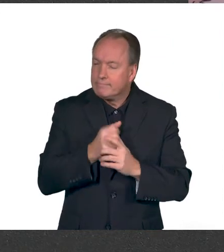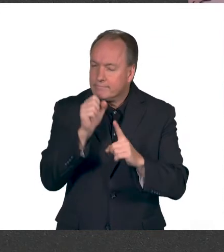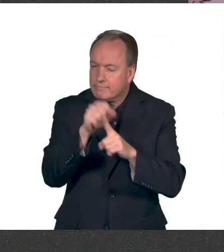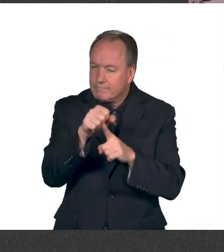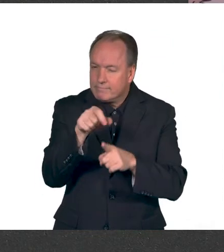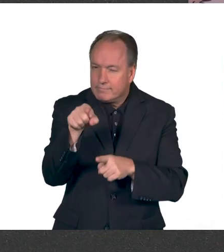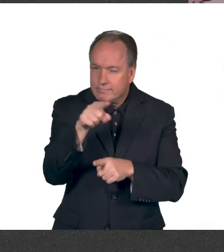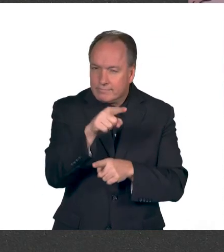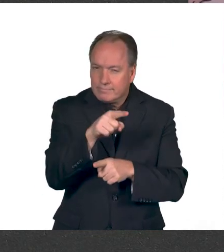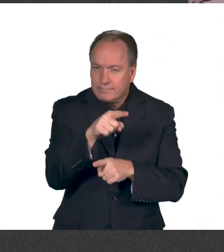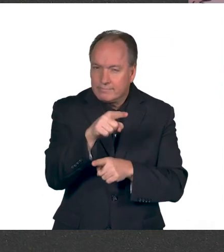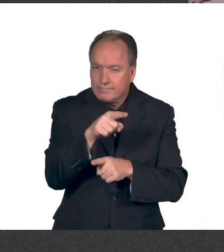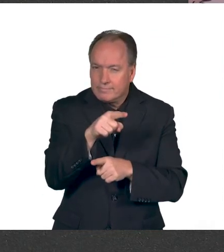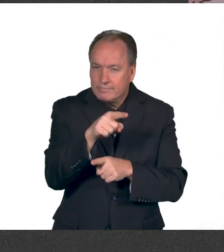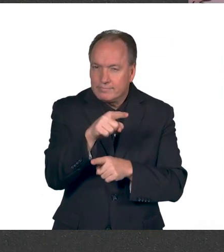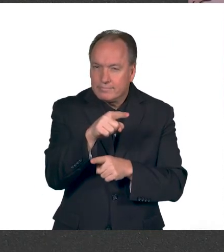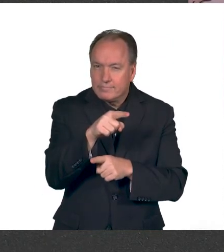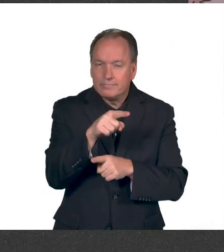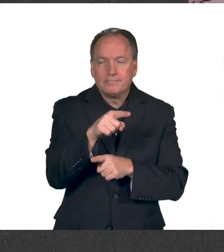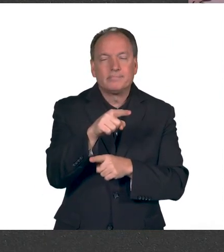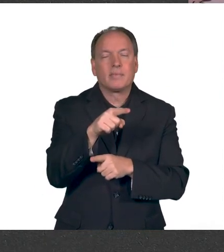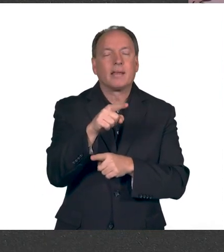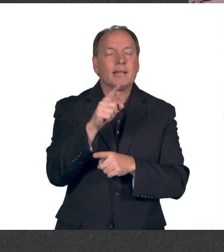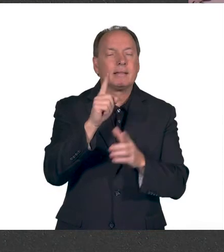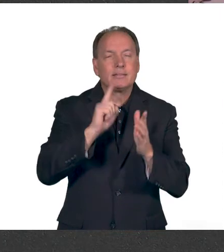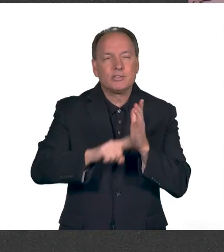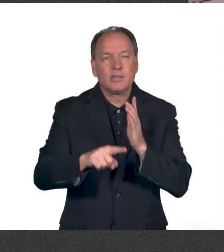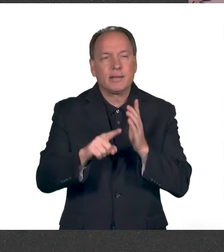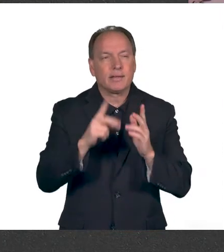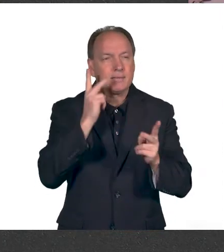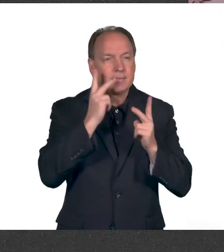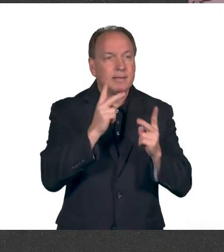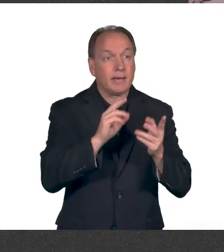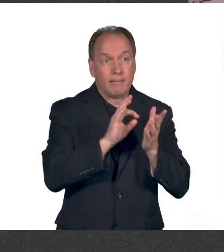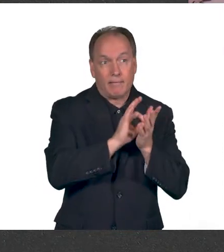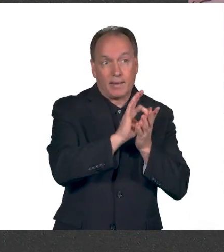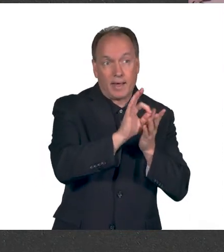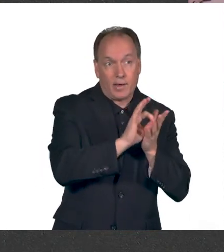It's a tricky one. Let's check and see.